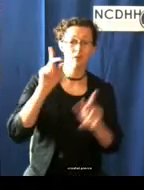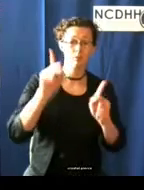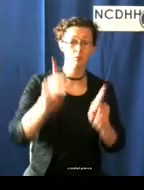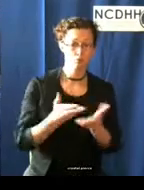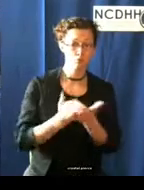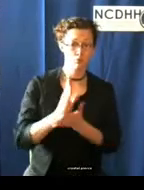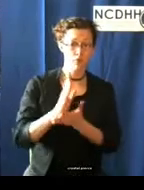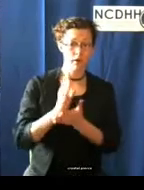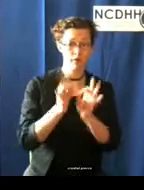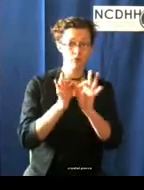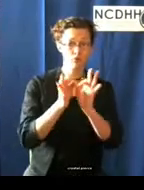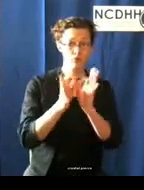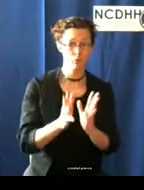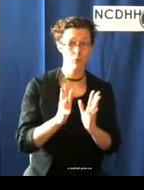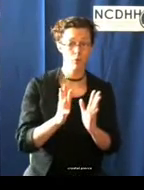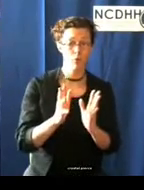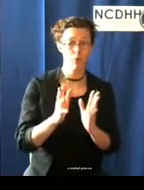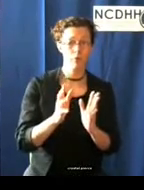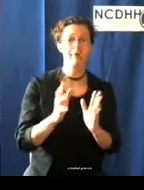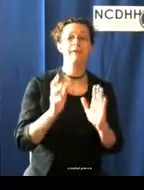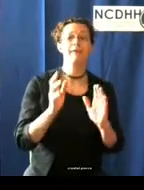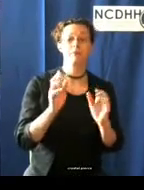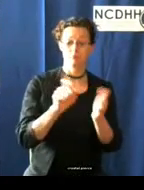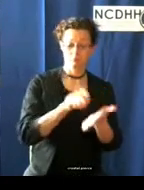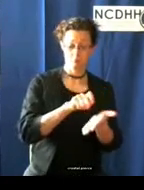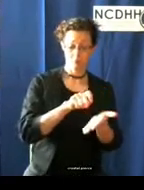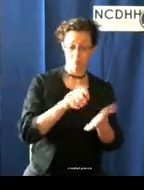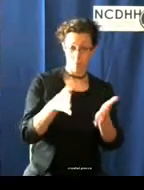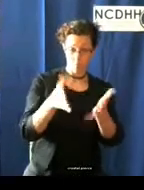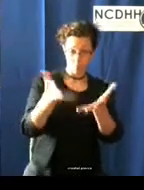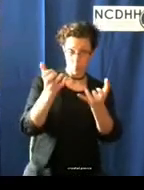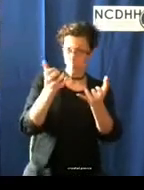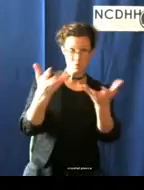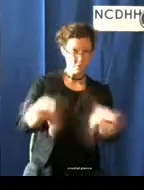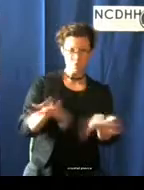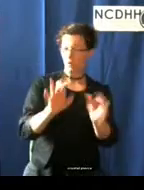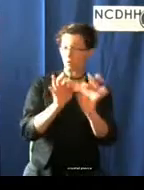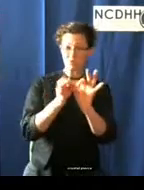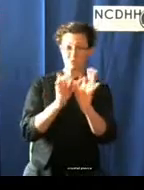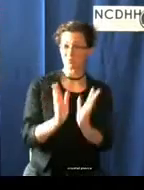CAN ONLY BE WAIVED IN WRITING AND IF YOU MAKE A STATEMENT